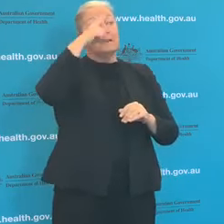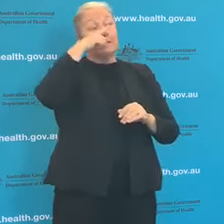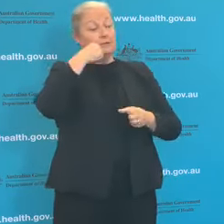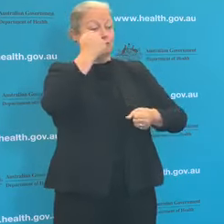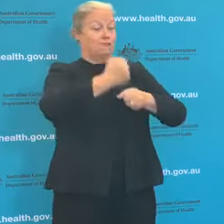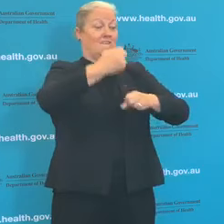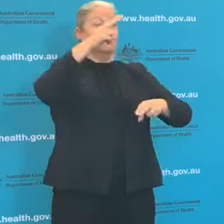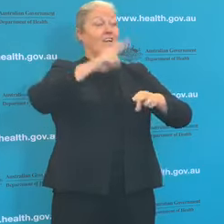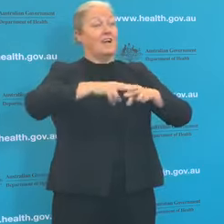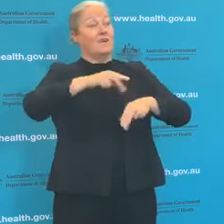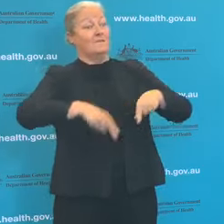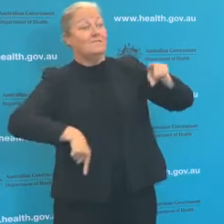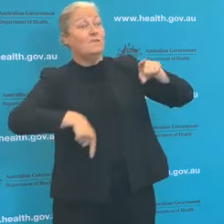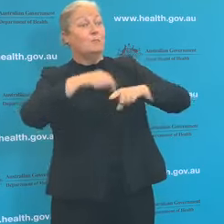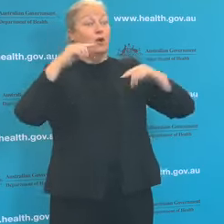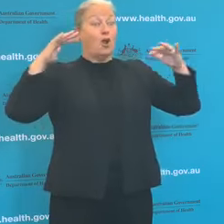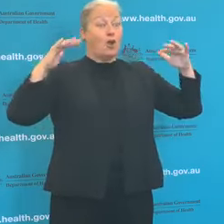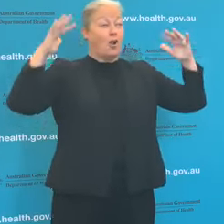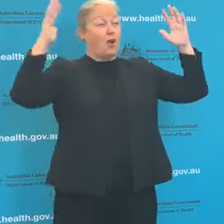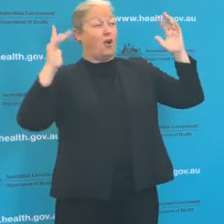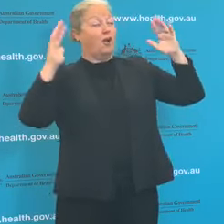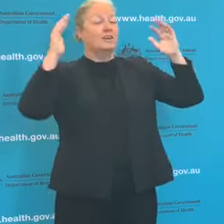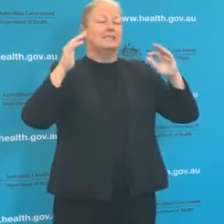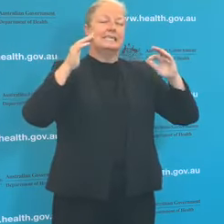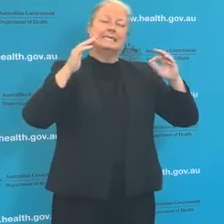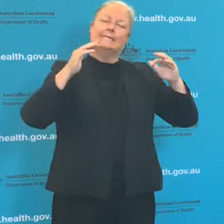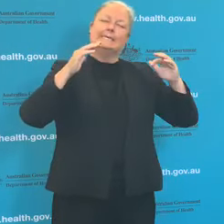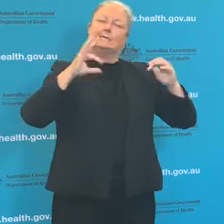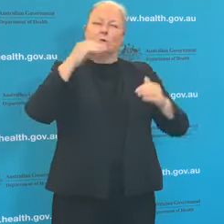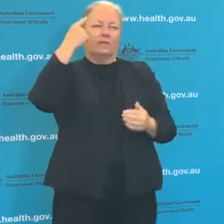the football. But I think we can do a lot- but as we get more and more